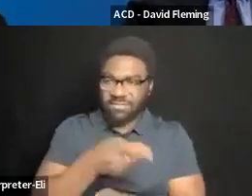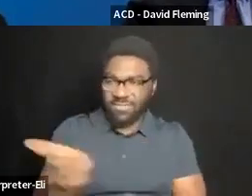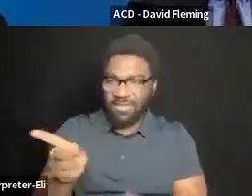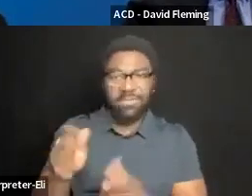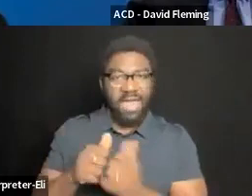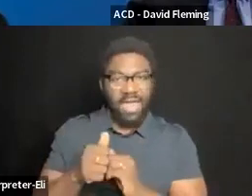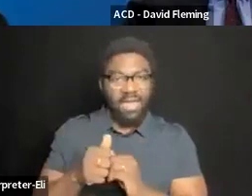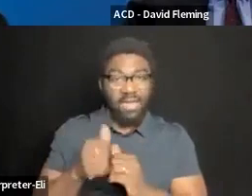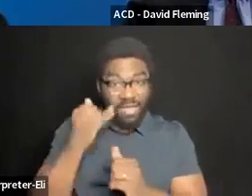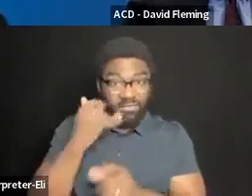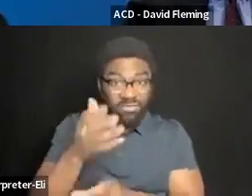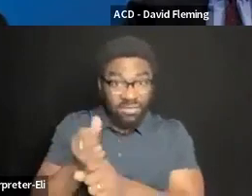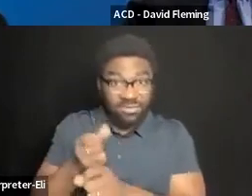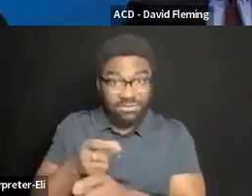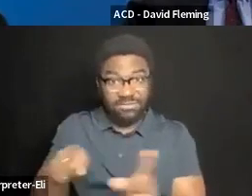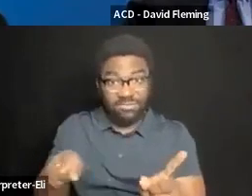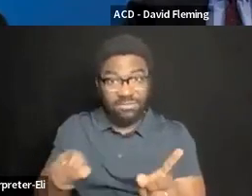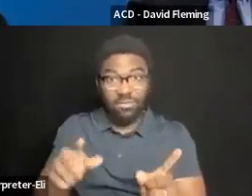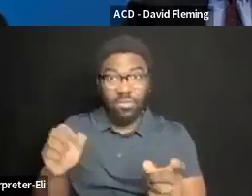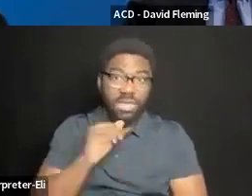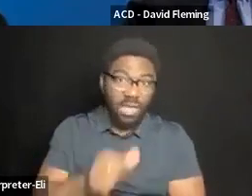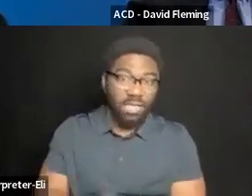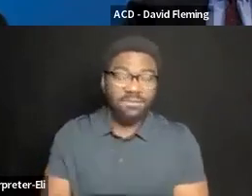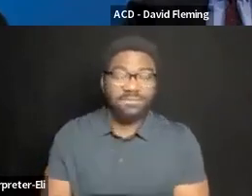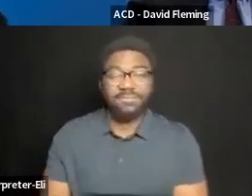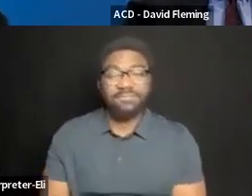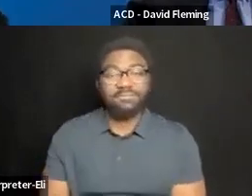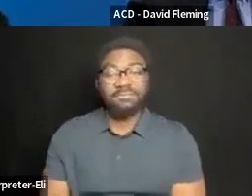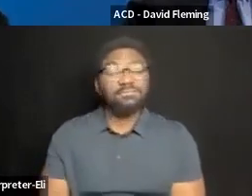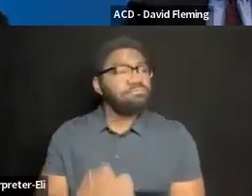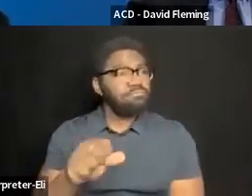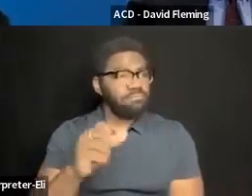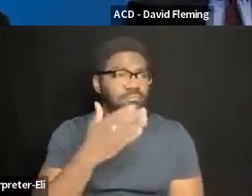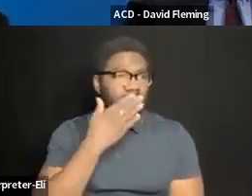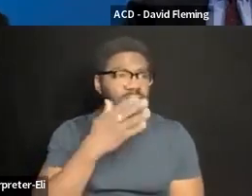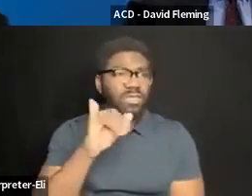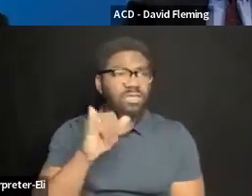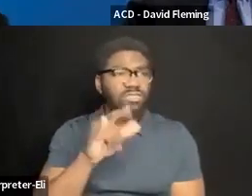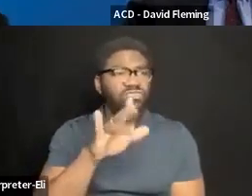Thanks, Julie and I would welcome other examples from ACD members.